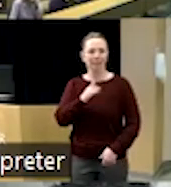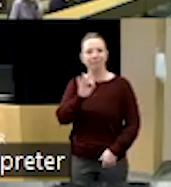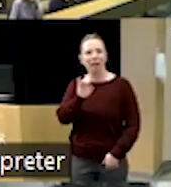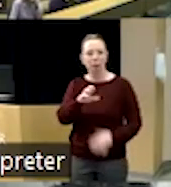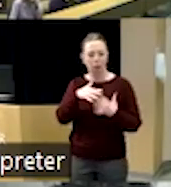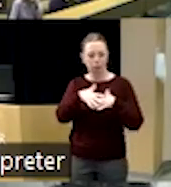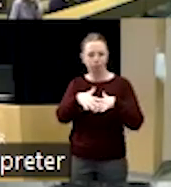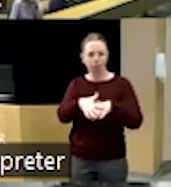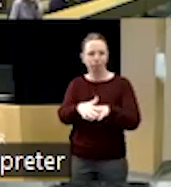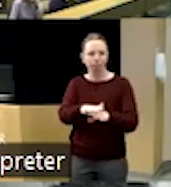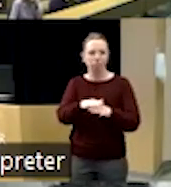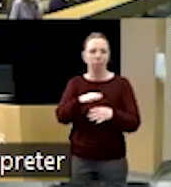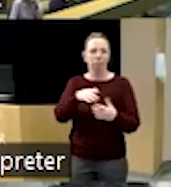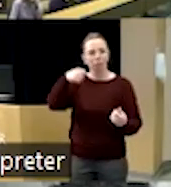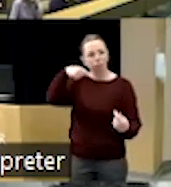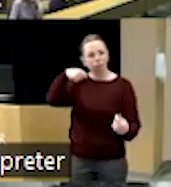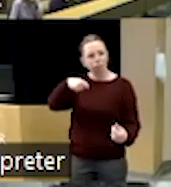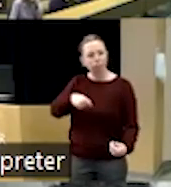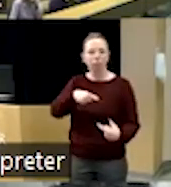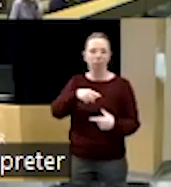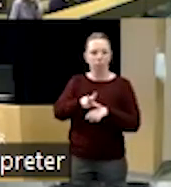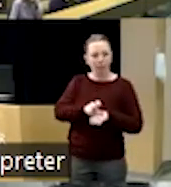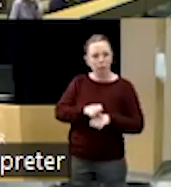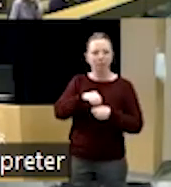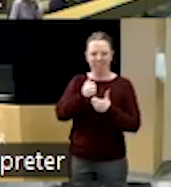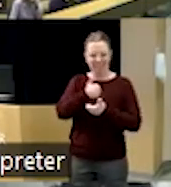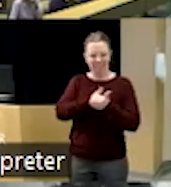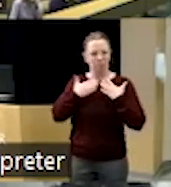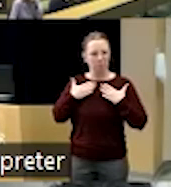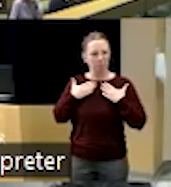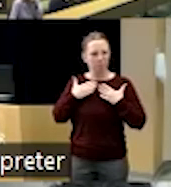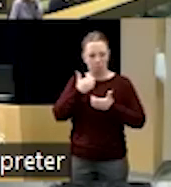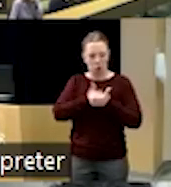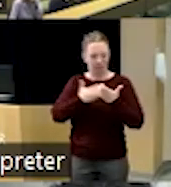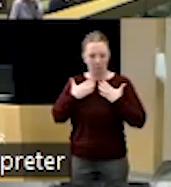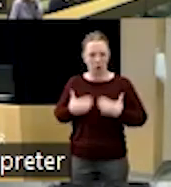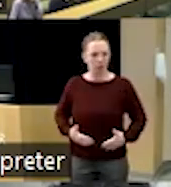um that will go into every part of our body except for a few months where we don't have